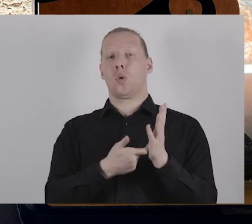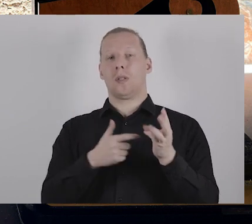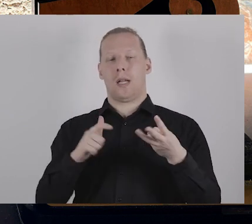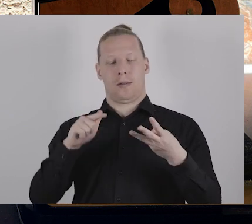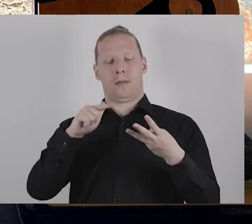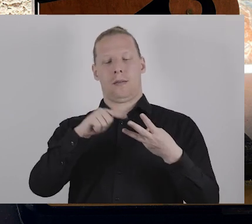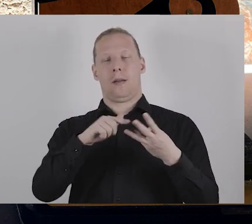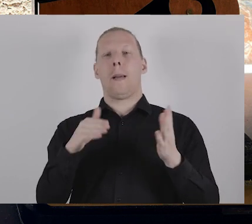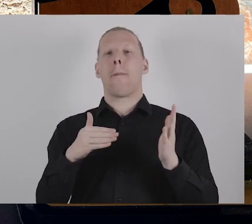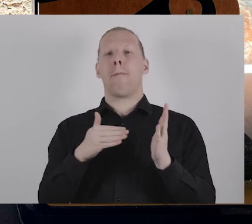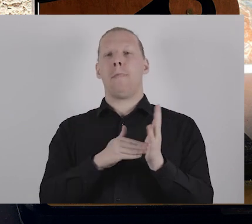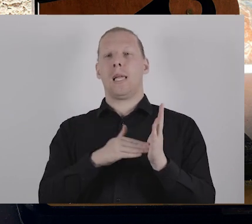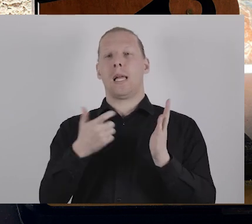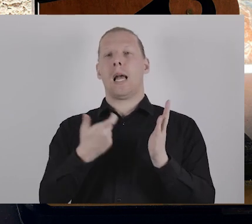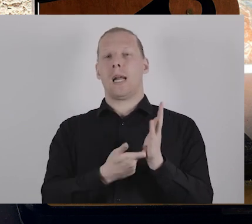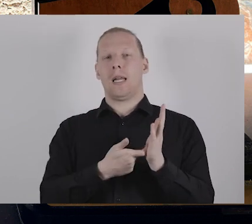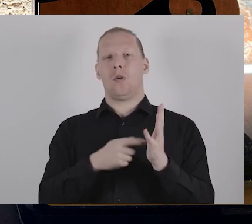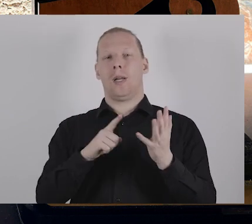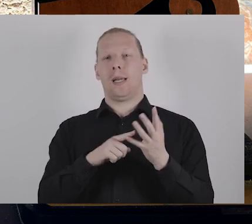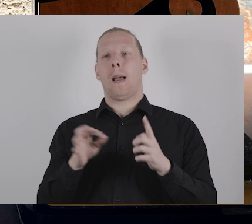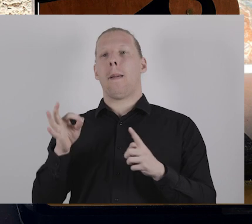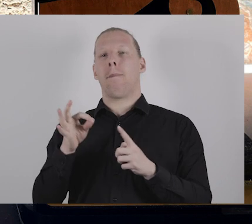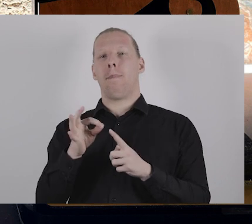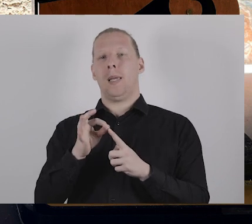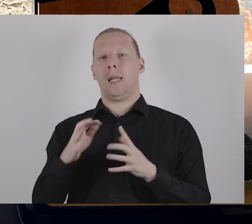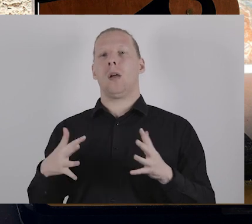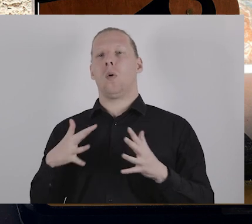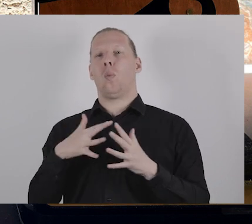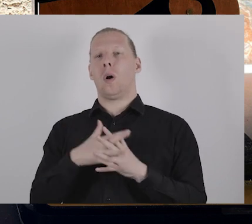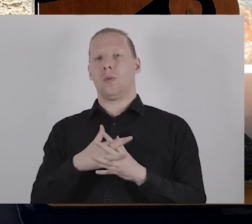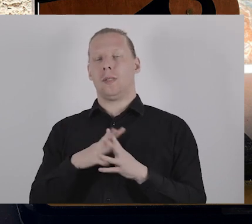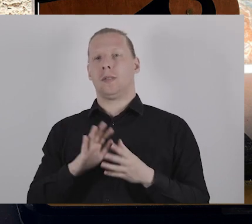The winners are Ngāmako Rota, Ming Ranginui and p. Walters.